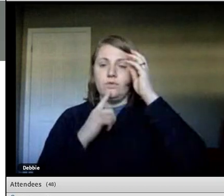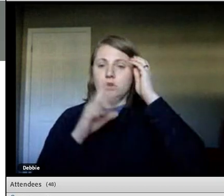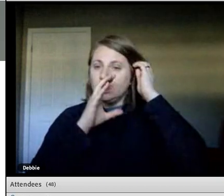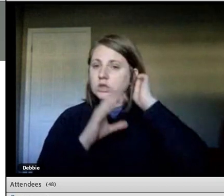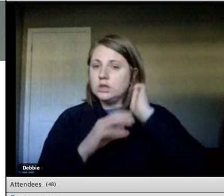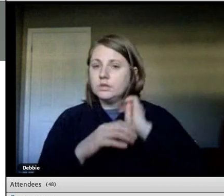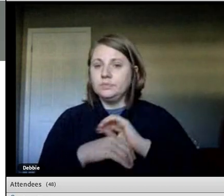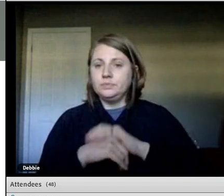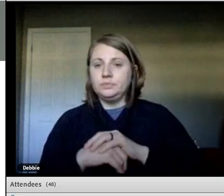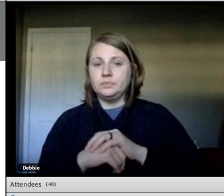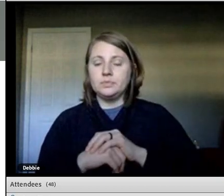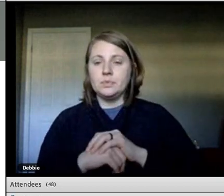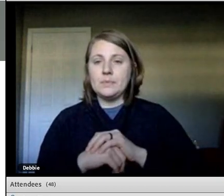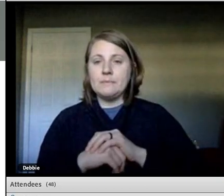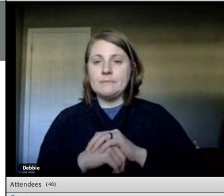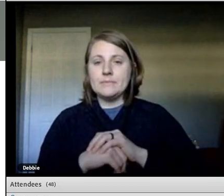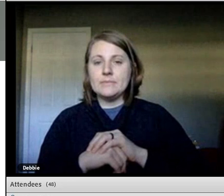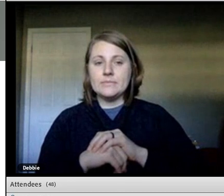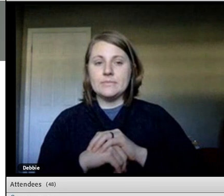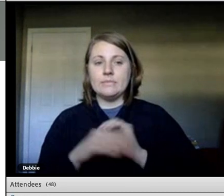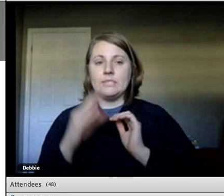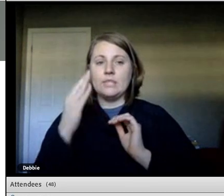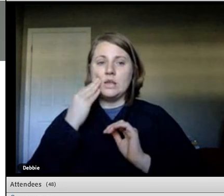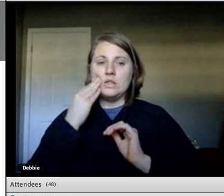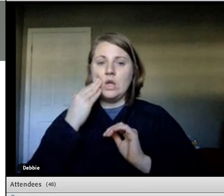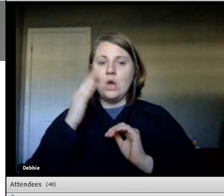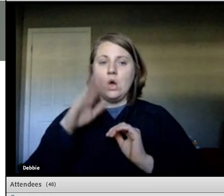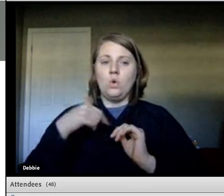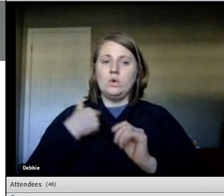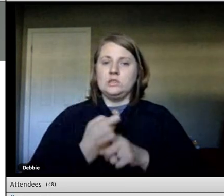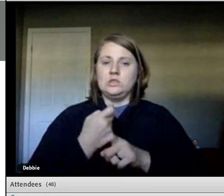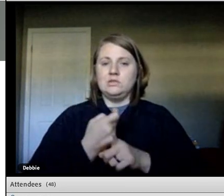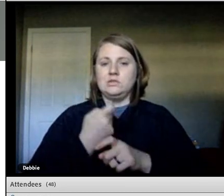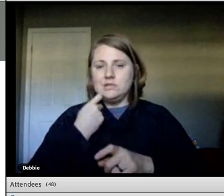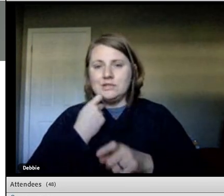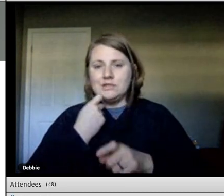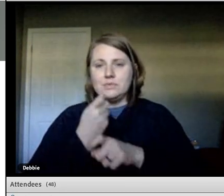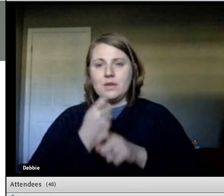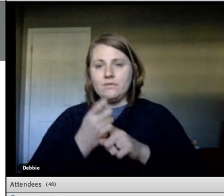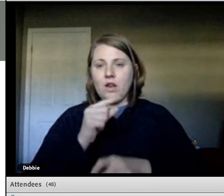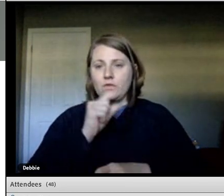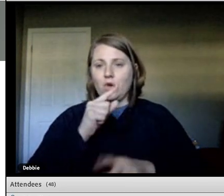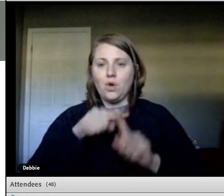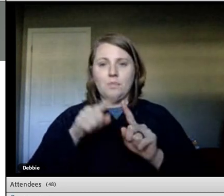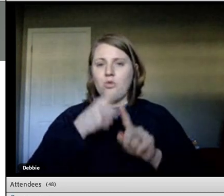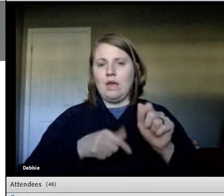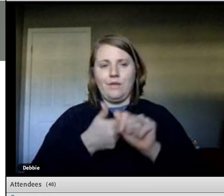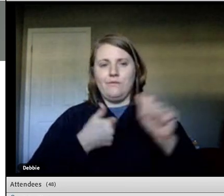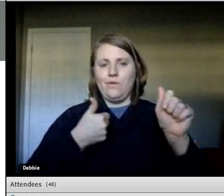And I know we just, like, kind of made fun of Google, but you cannot get away from Google, and the stuff that they have for free,